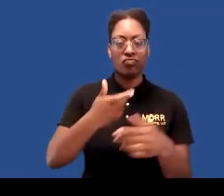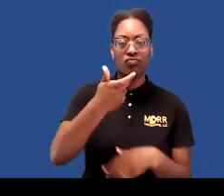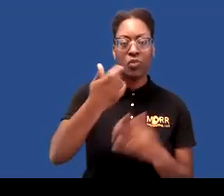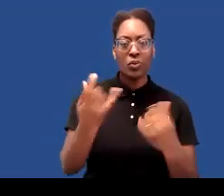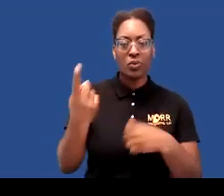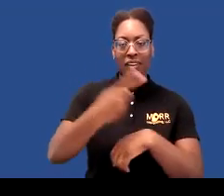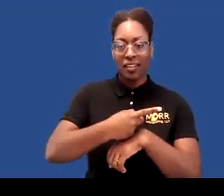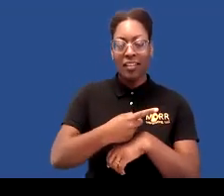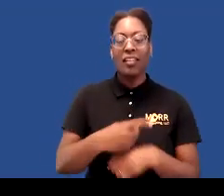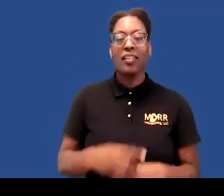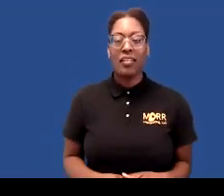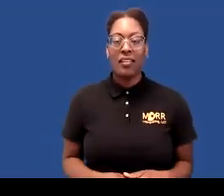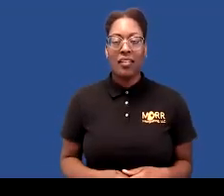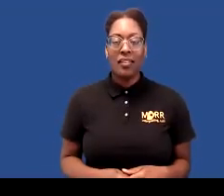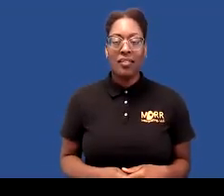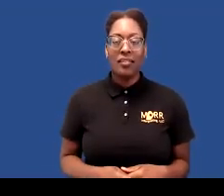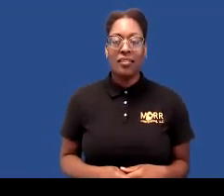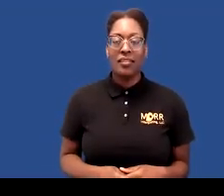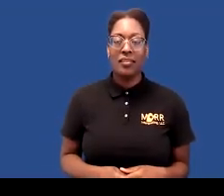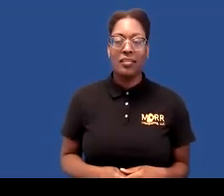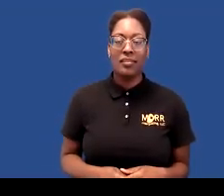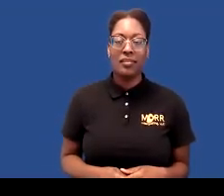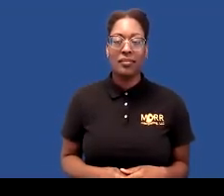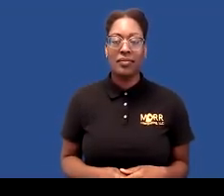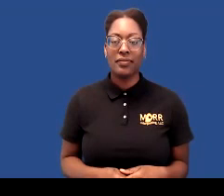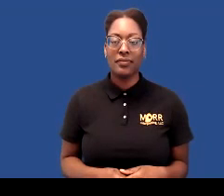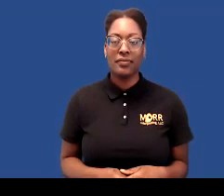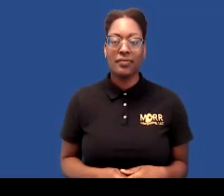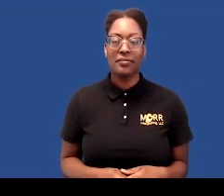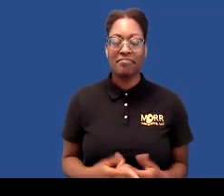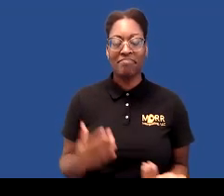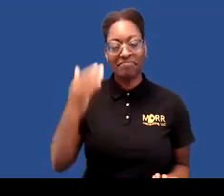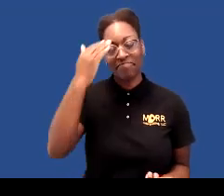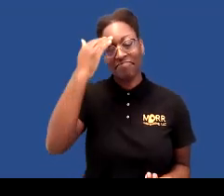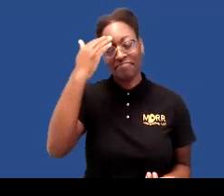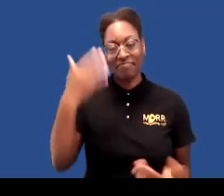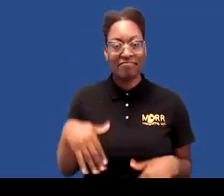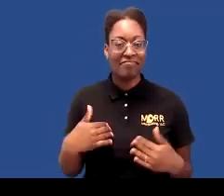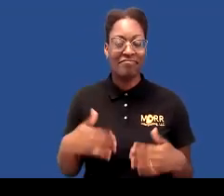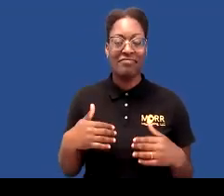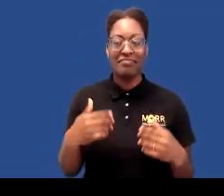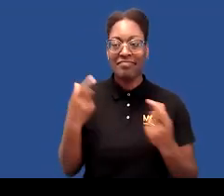I know that it is busy times, people have family demands,